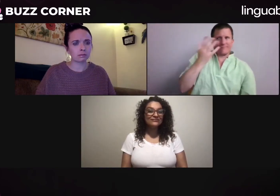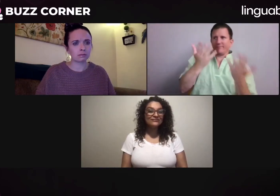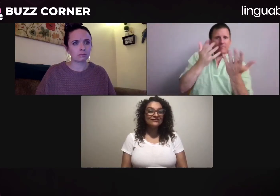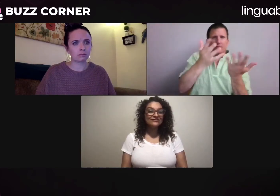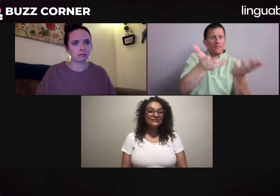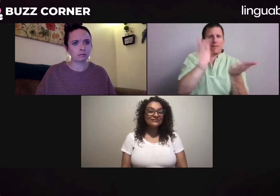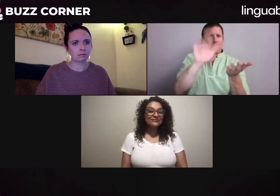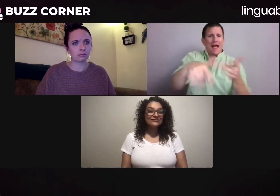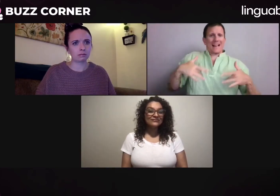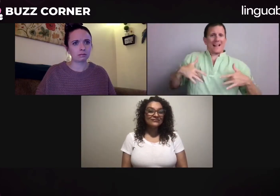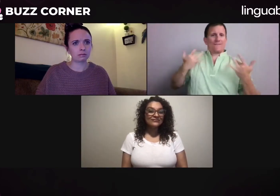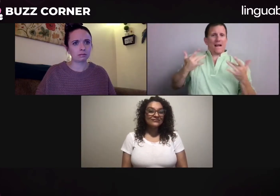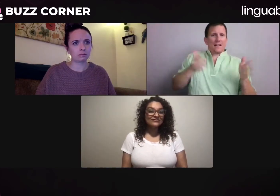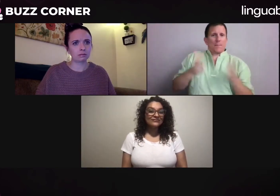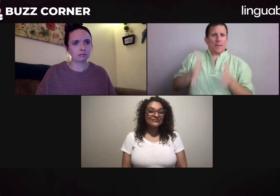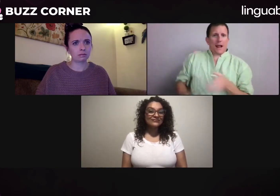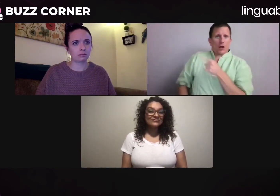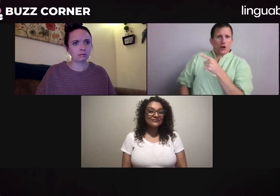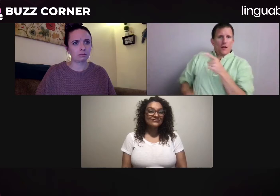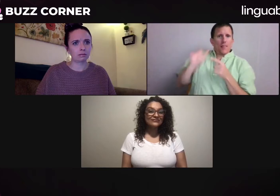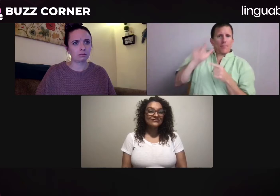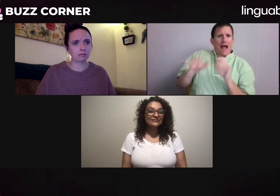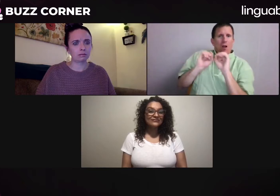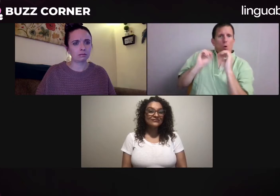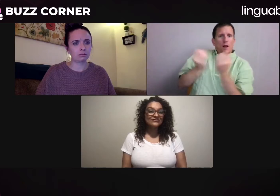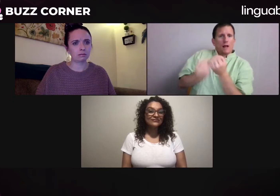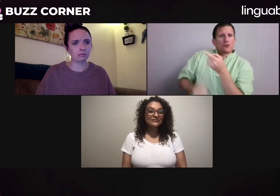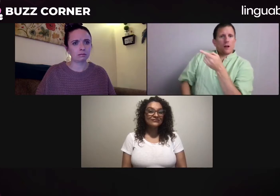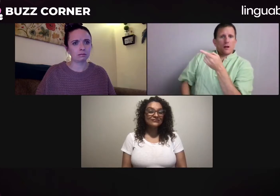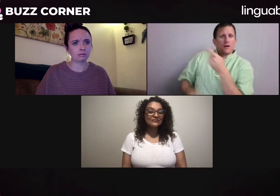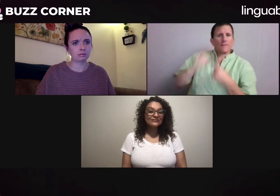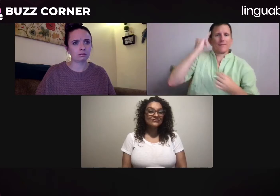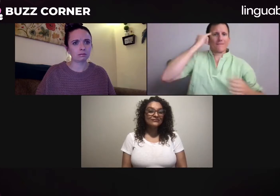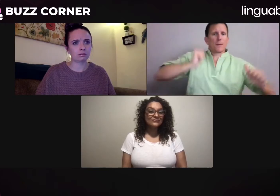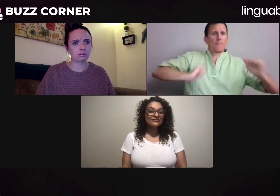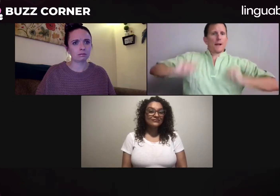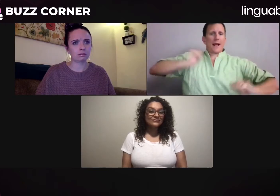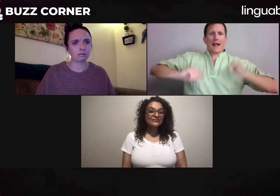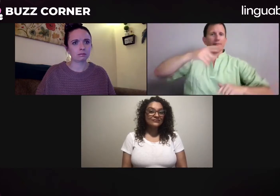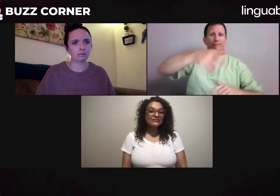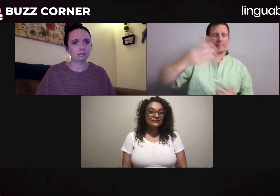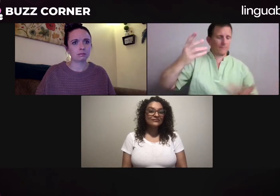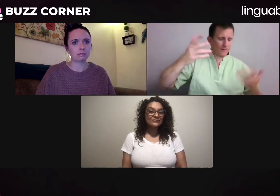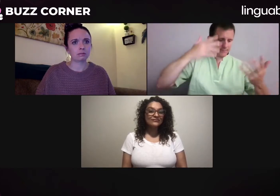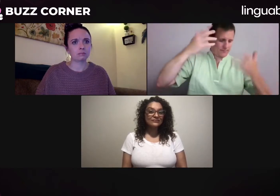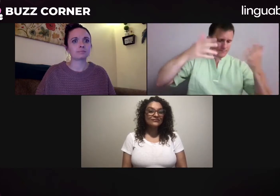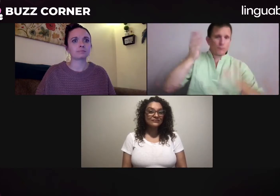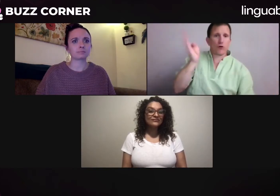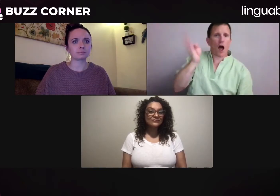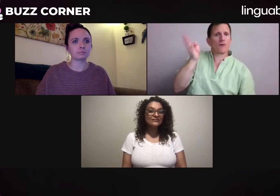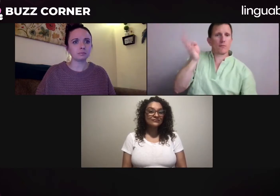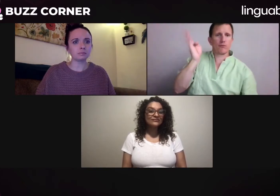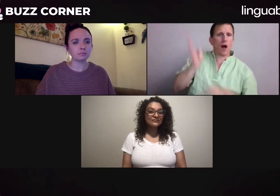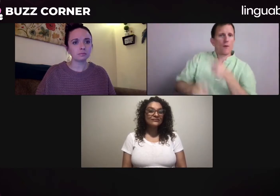I think that event planner, I would say that organization if it was a play, say,